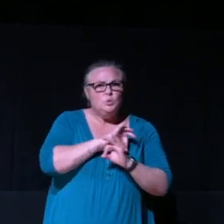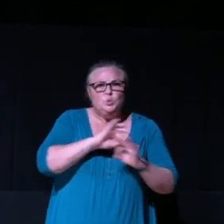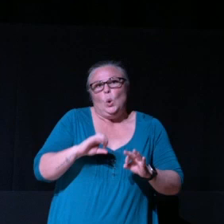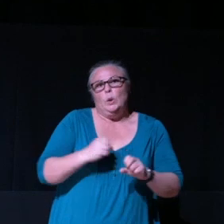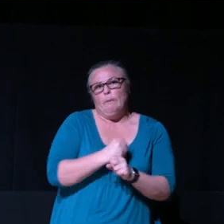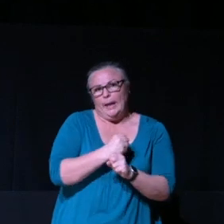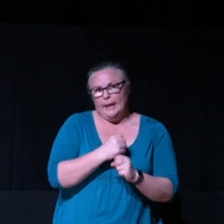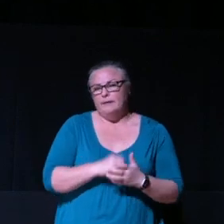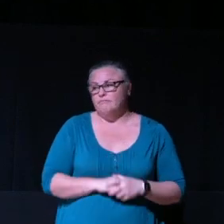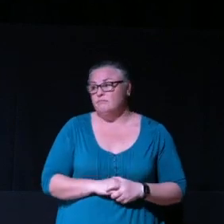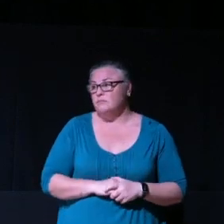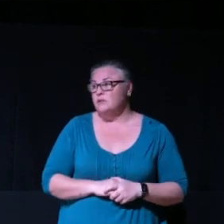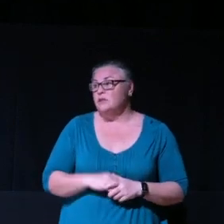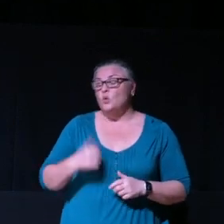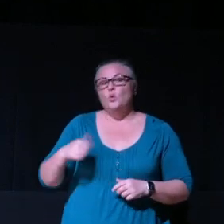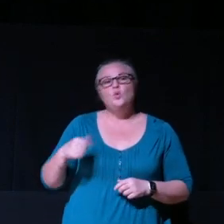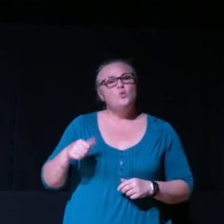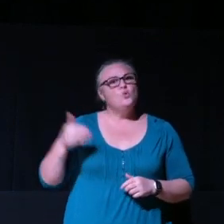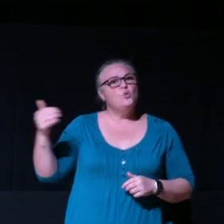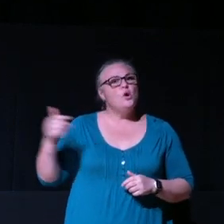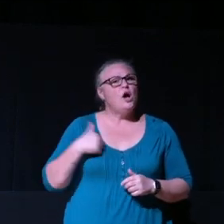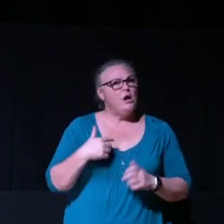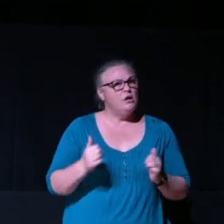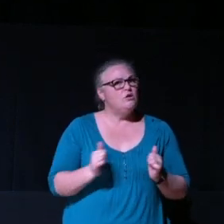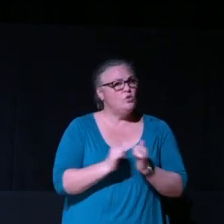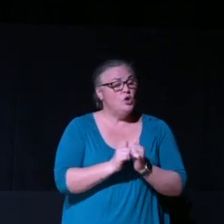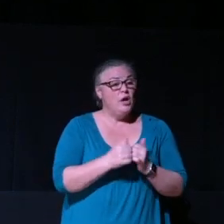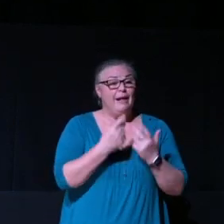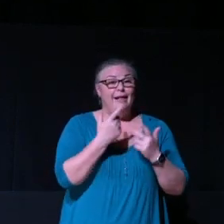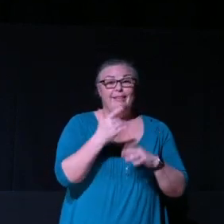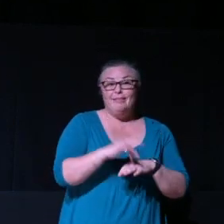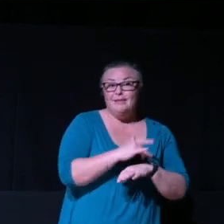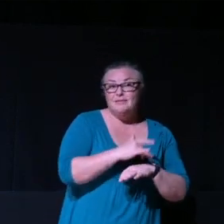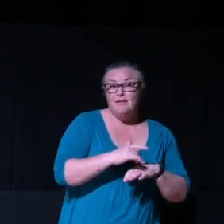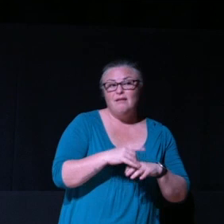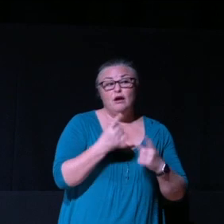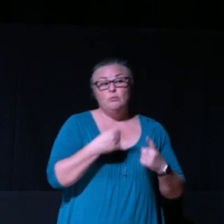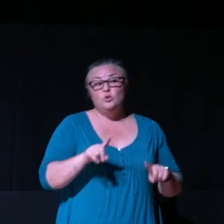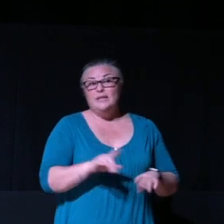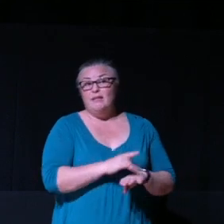I definitely agree in theatre and in musical theatre in particular. The types of shows that are put on are definitely censored.